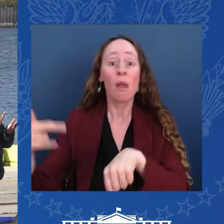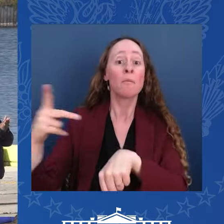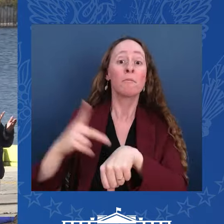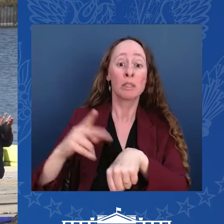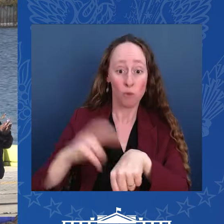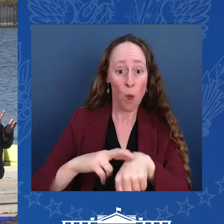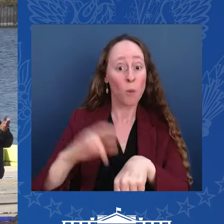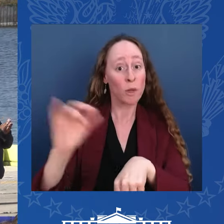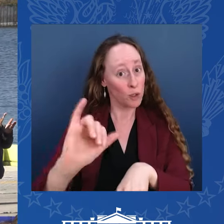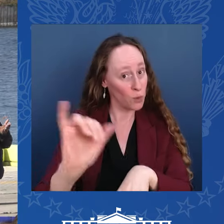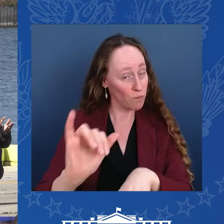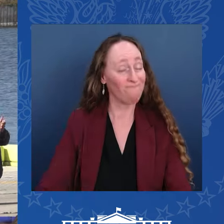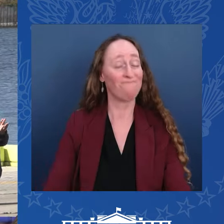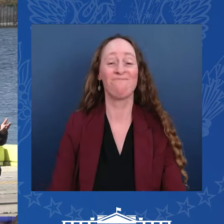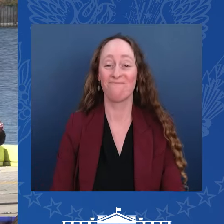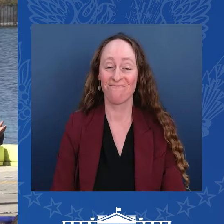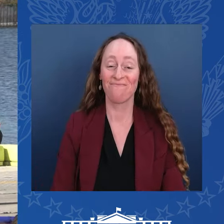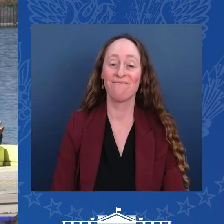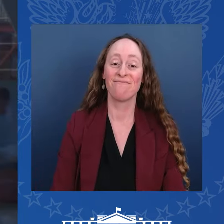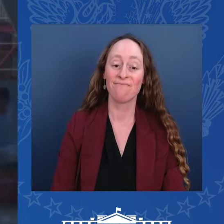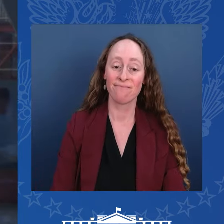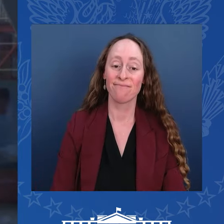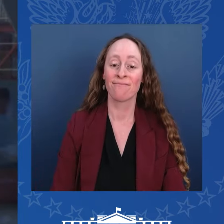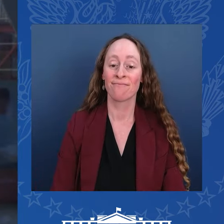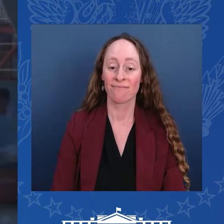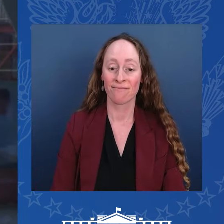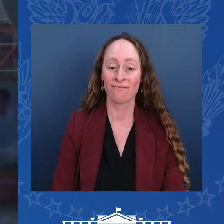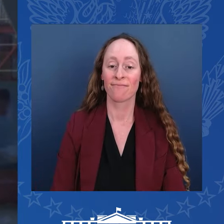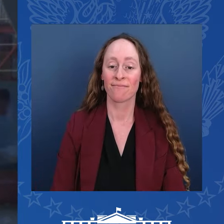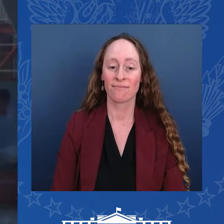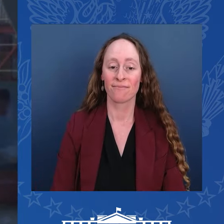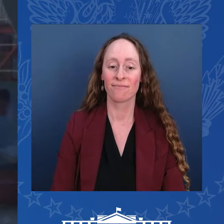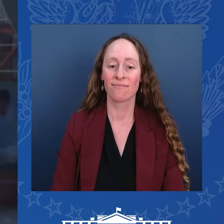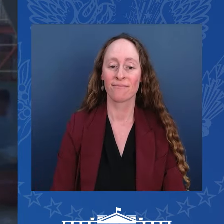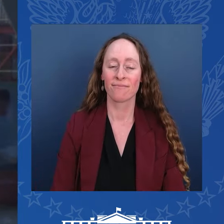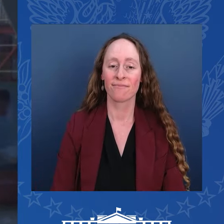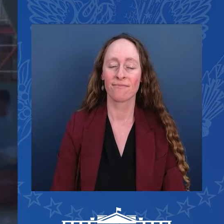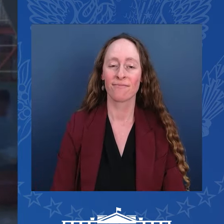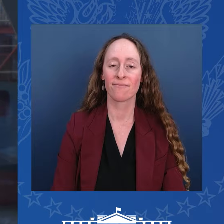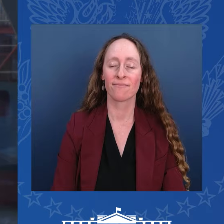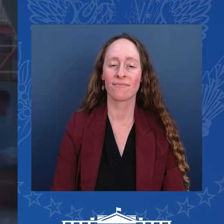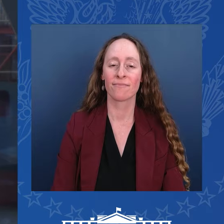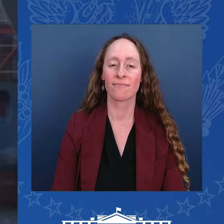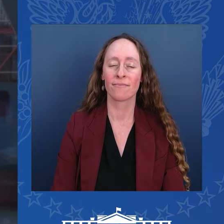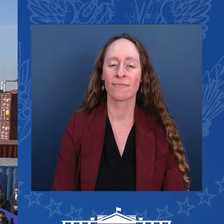I take that guy for a swim out there anyway?